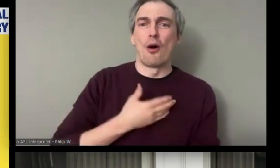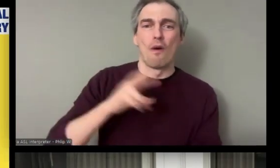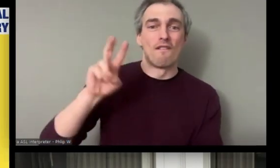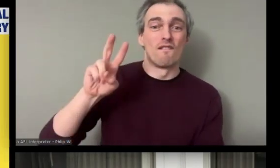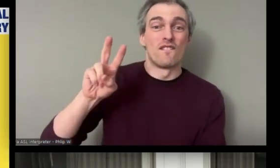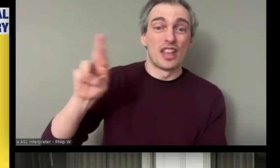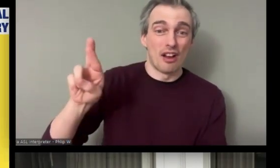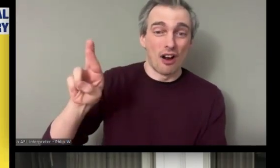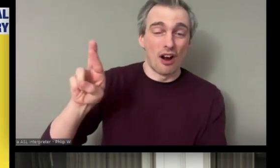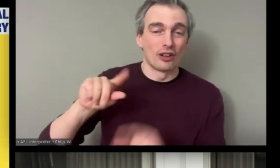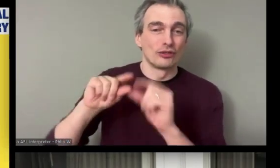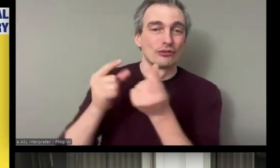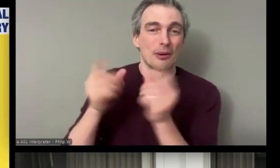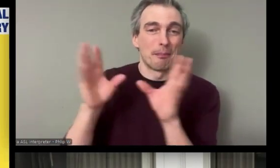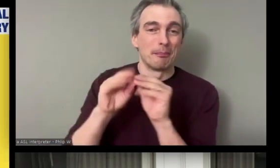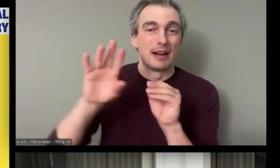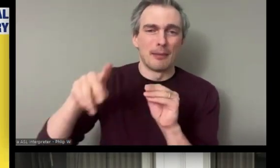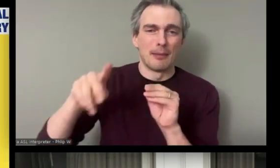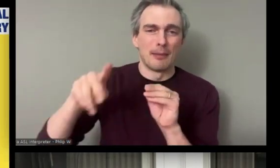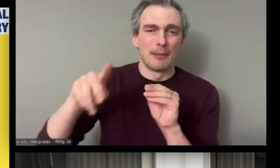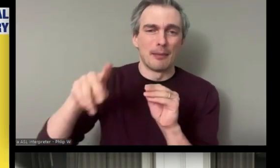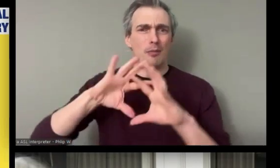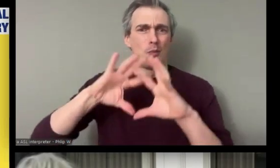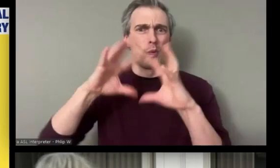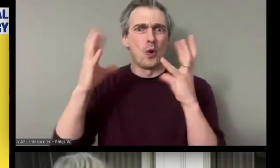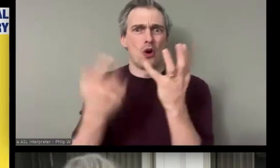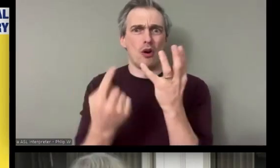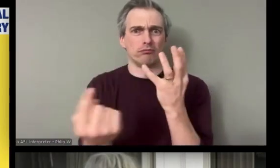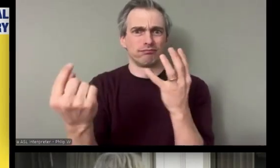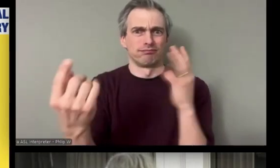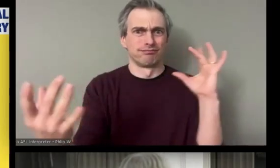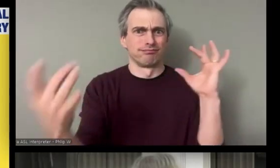So that was really an interesting idea for bringing people together.